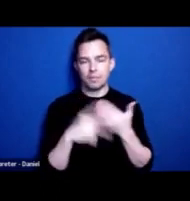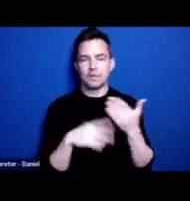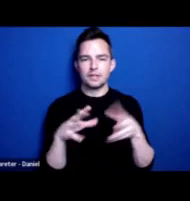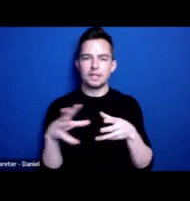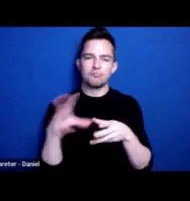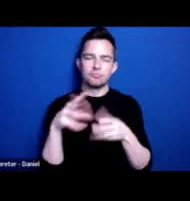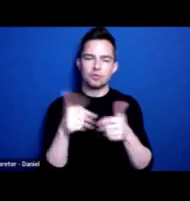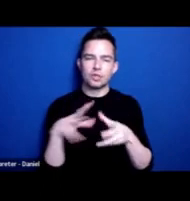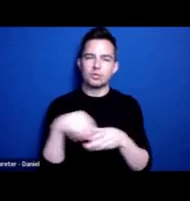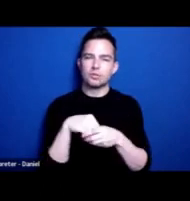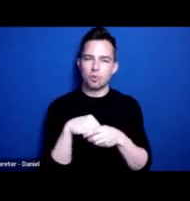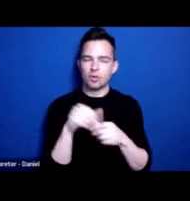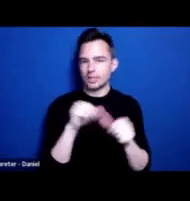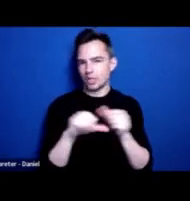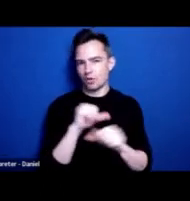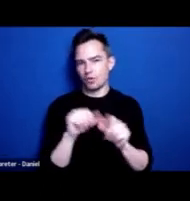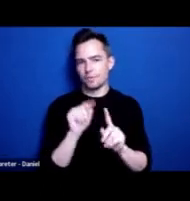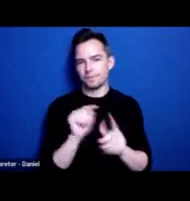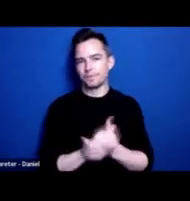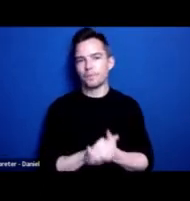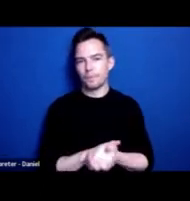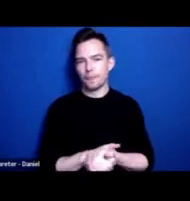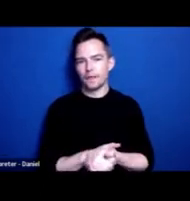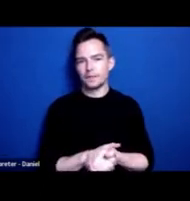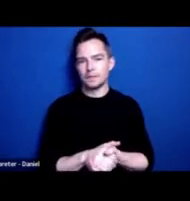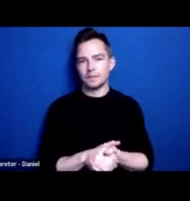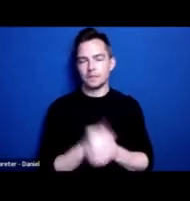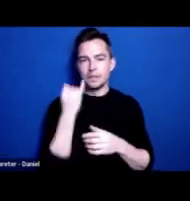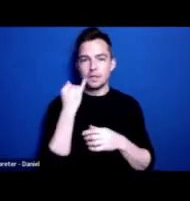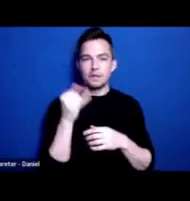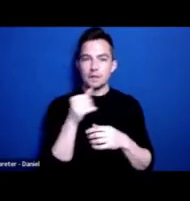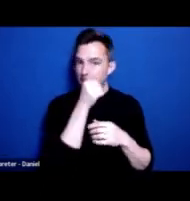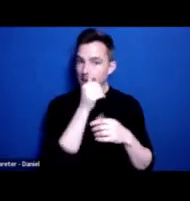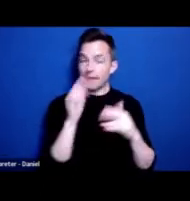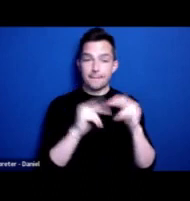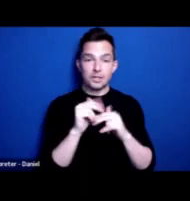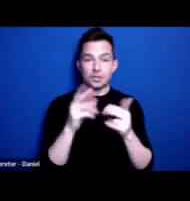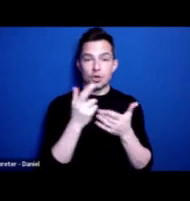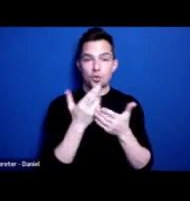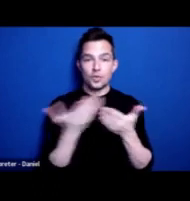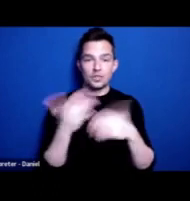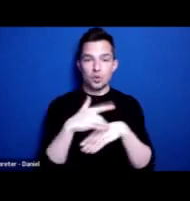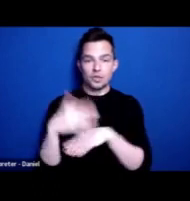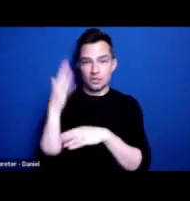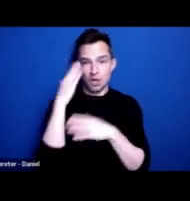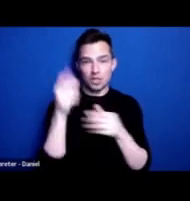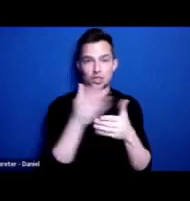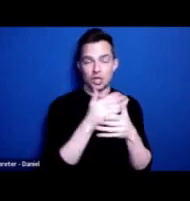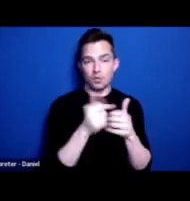builds a resource of knowledge that is shared with those they connect with, whether it's